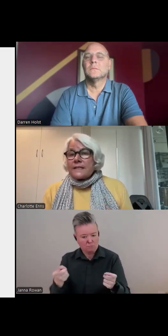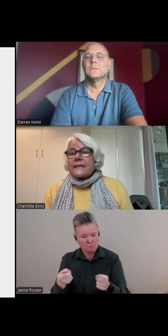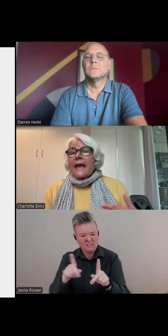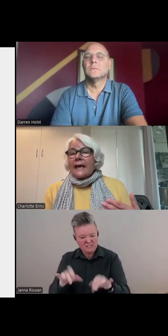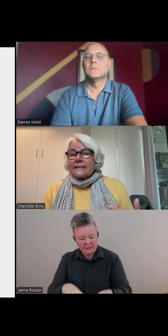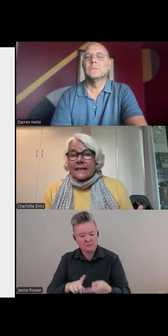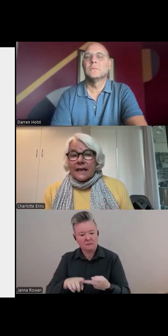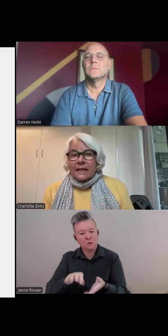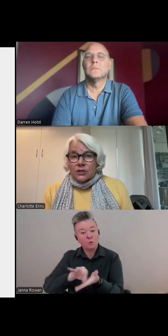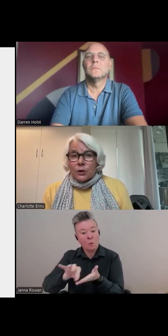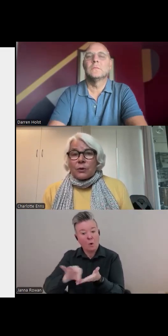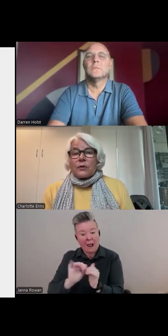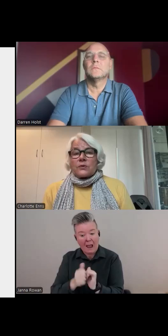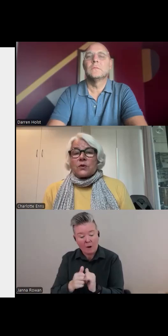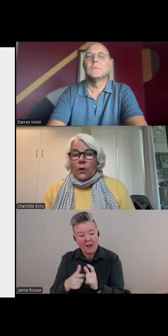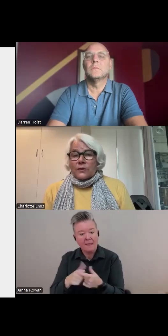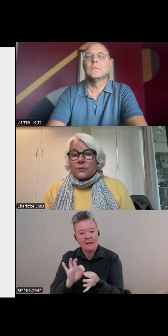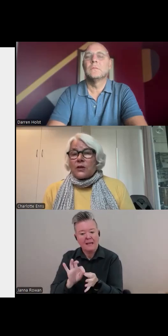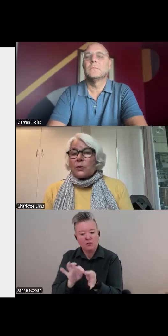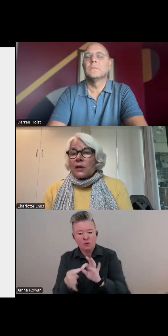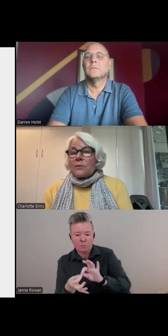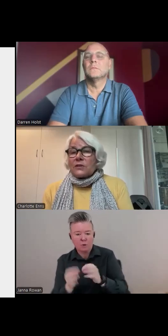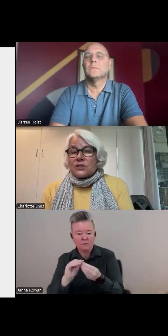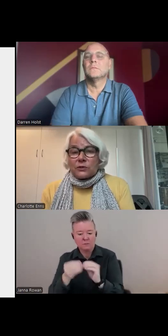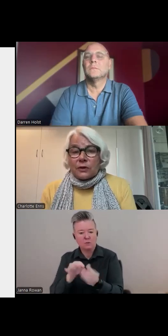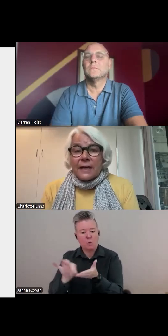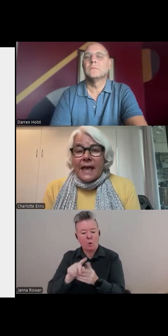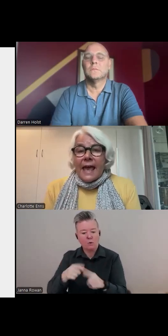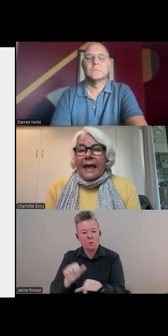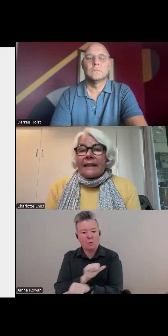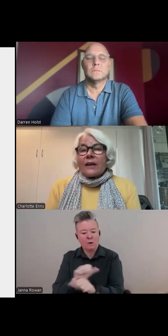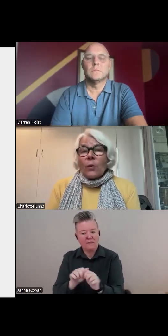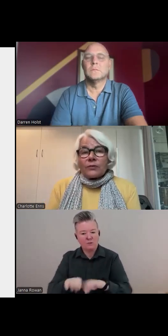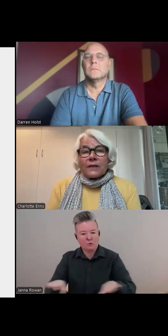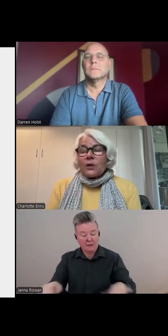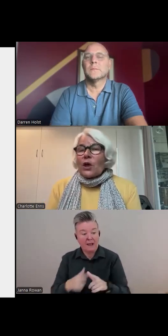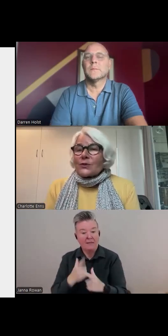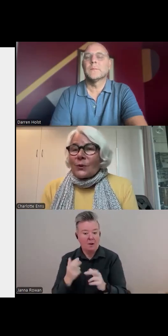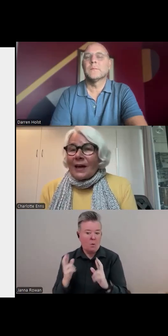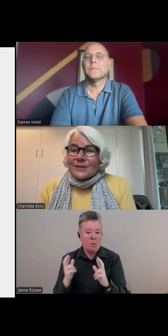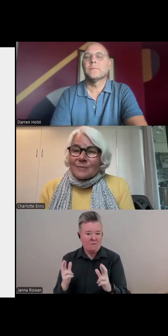and interpret those scores when you're working with children, and then hopefully we'll also have some time